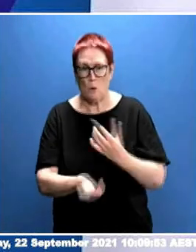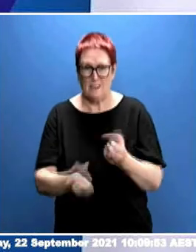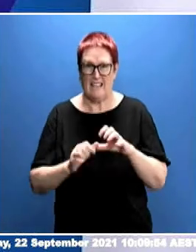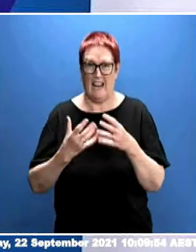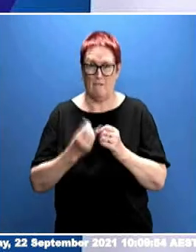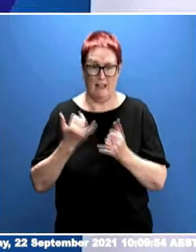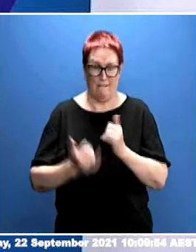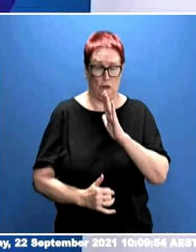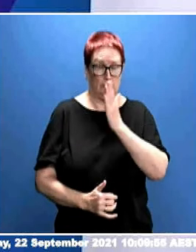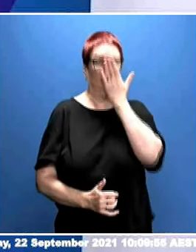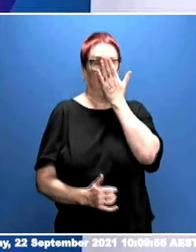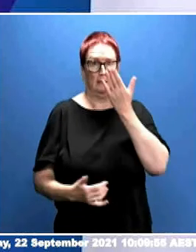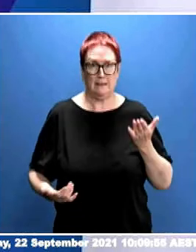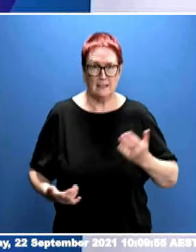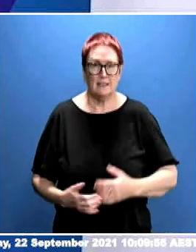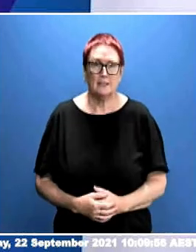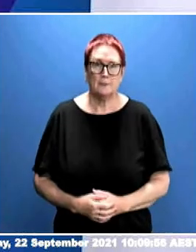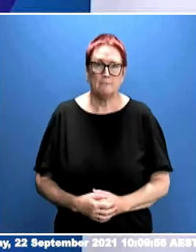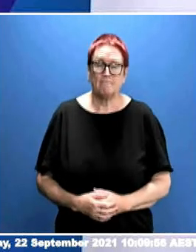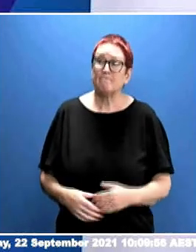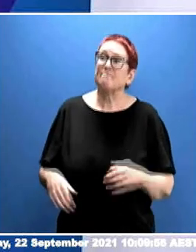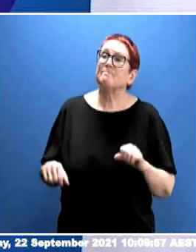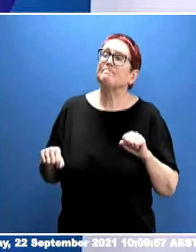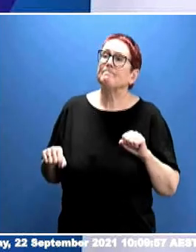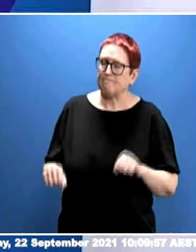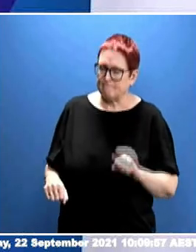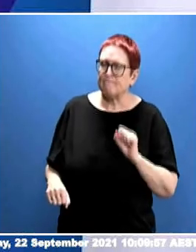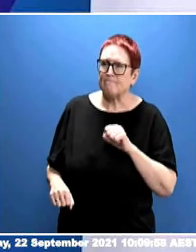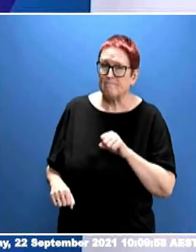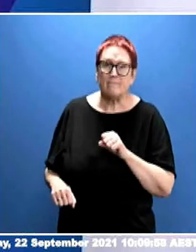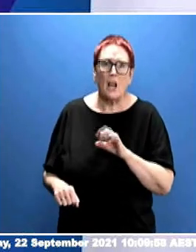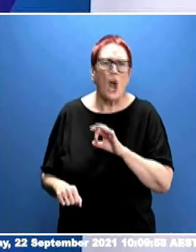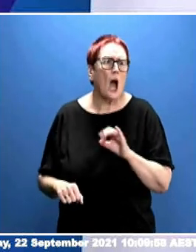Yes, Chair, and no point has been taken about the late material,